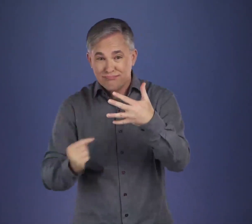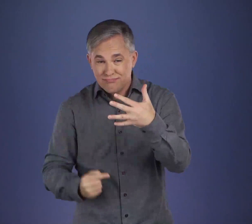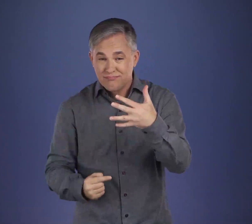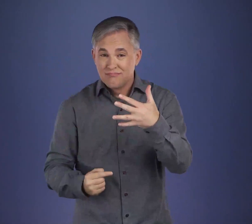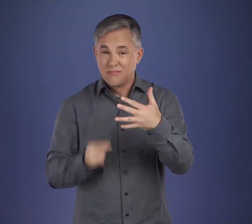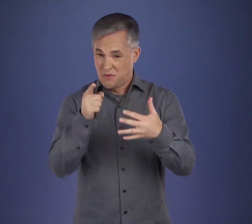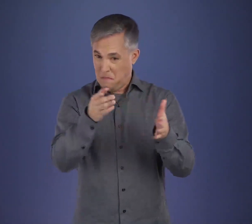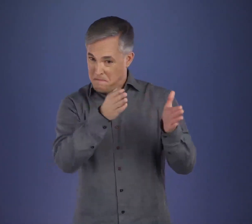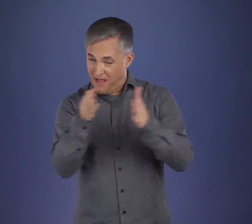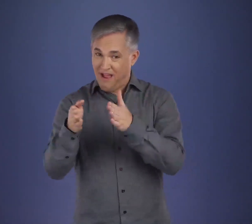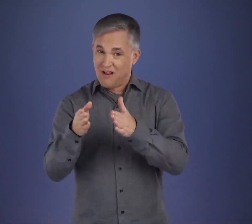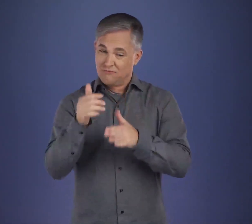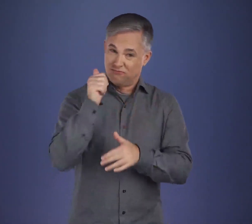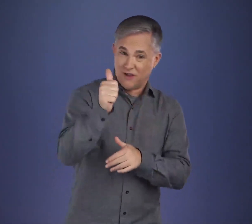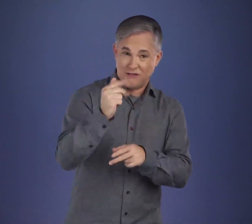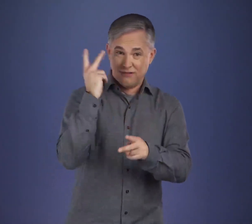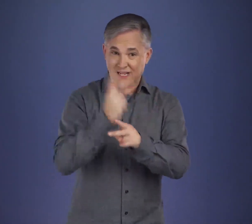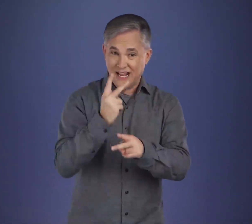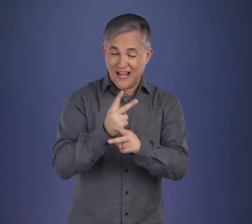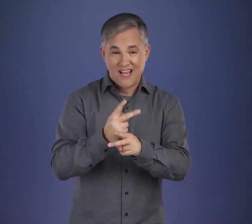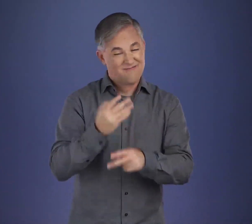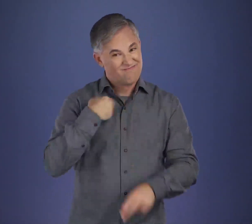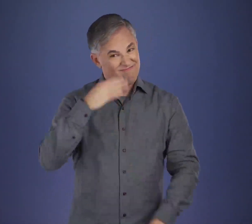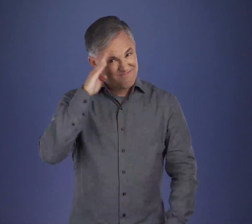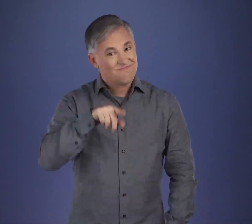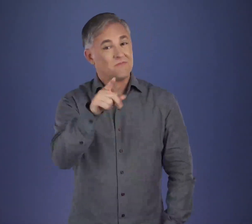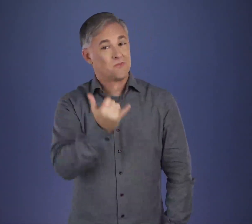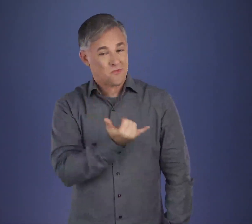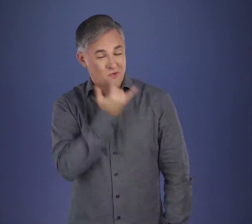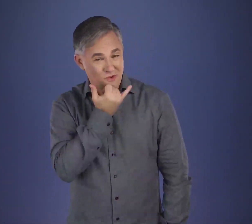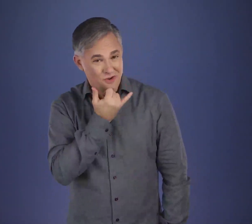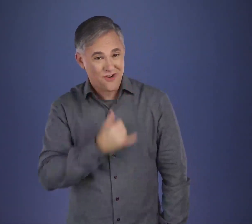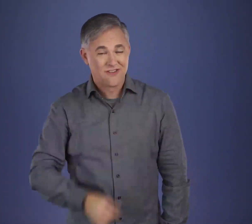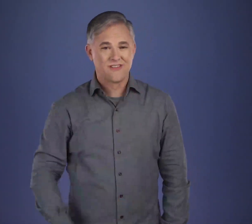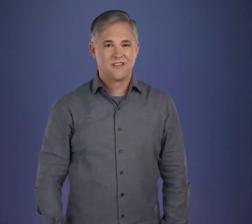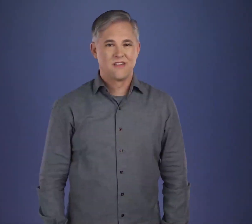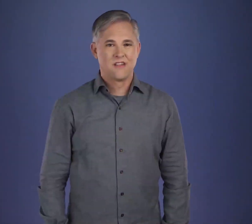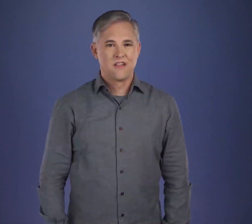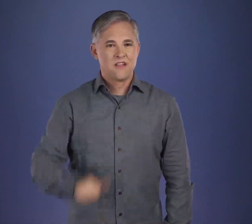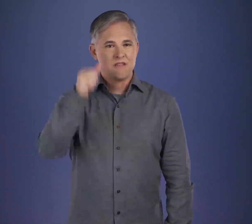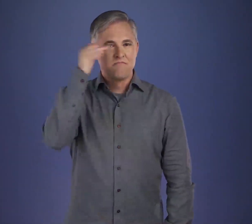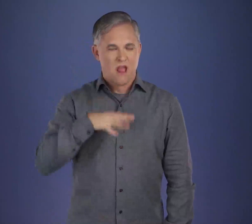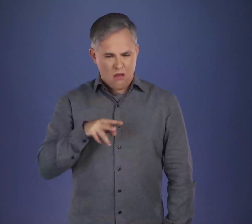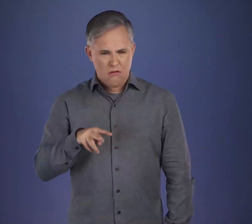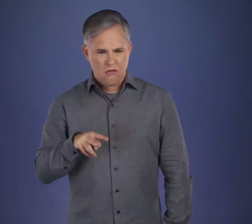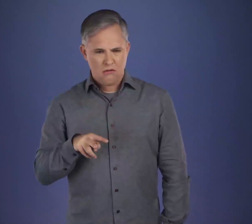But from what you’ve told me about yourself and your problems and how you propose to lick them,